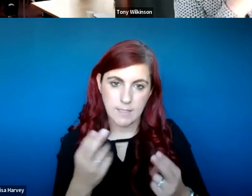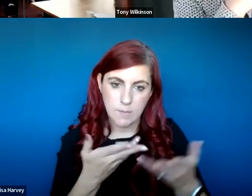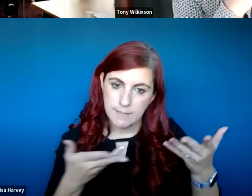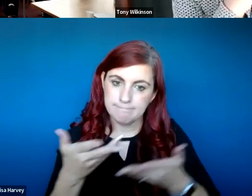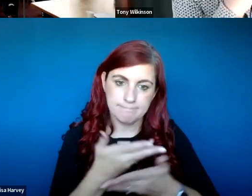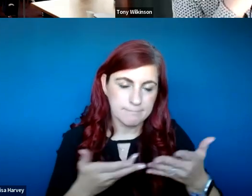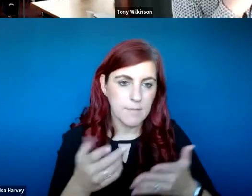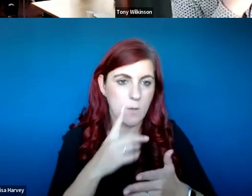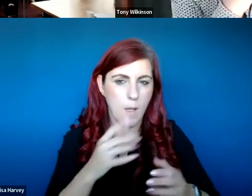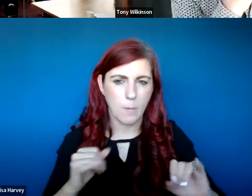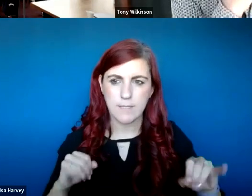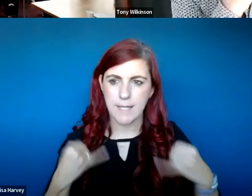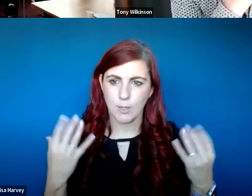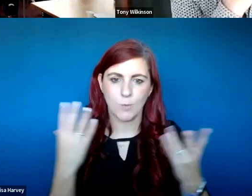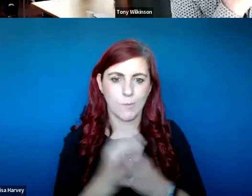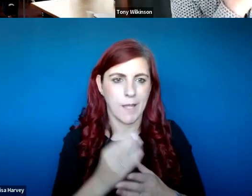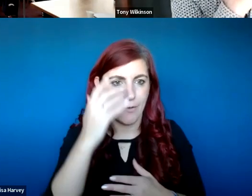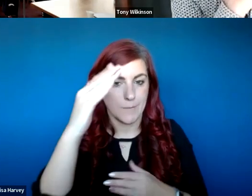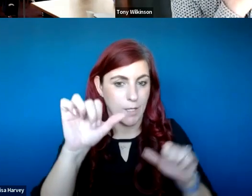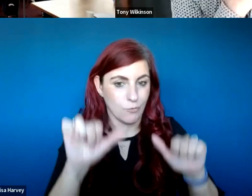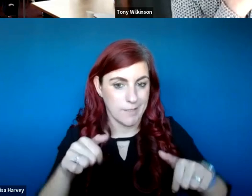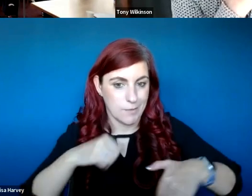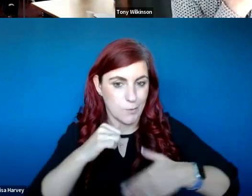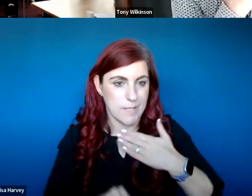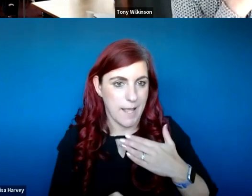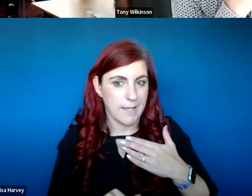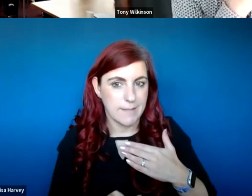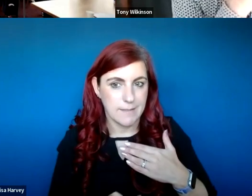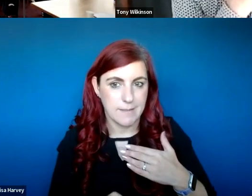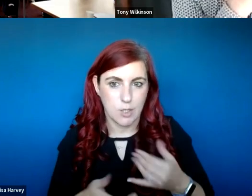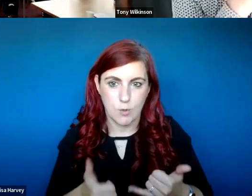I was delighted that Together Academy agreed to come along today and show a